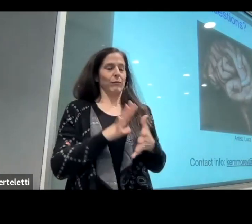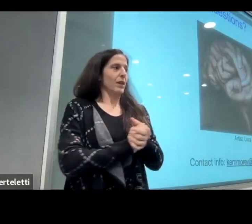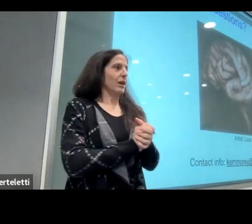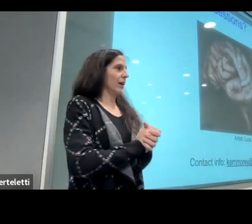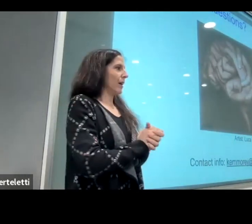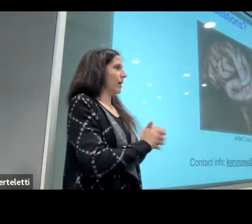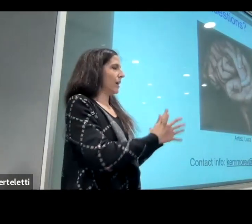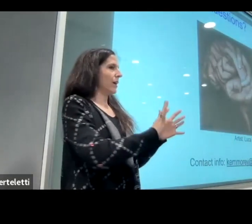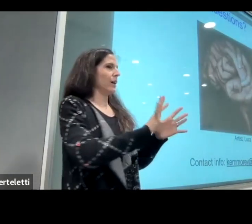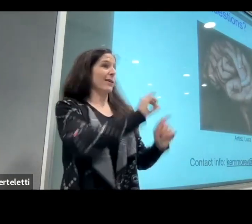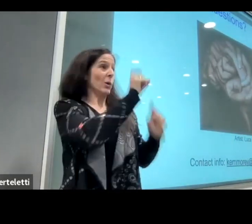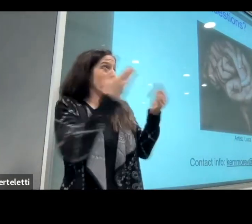Let me close the Powerpoint.